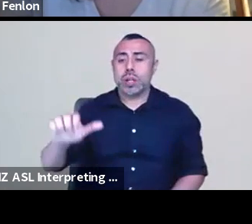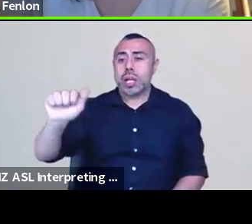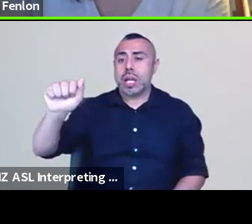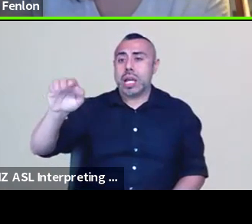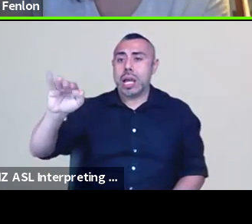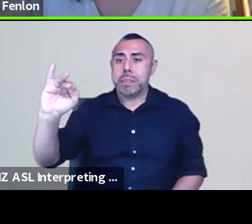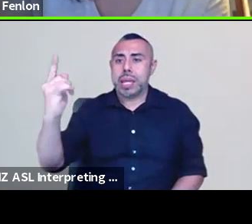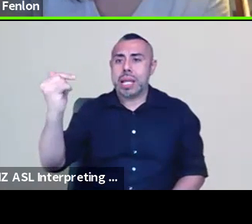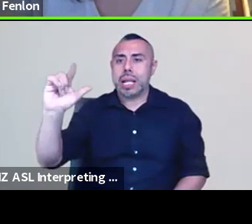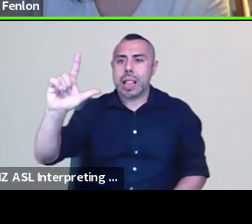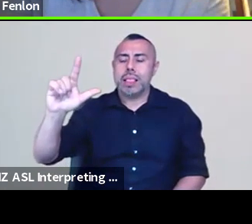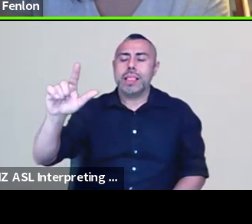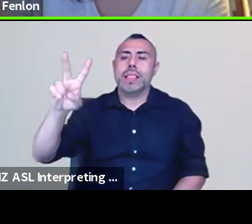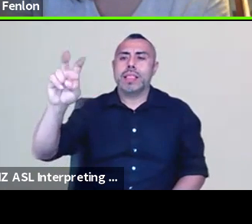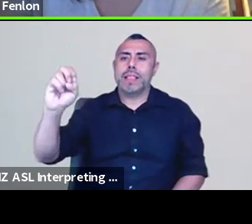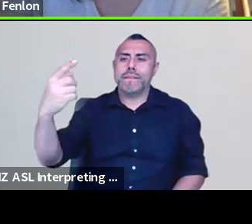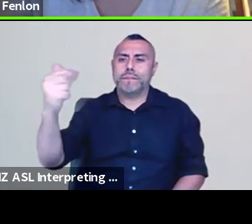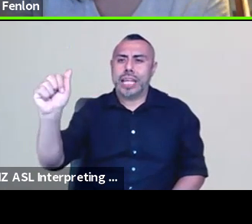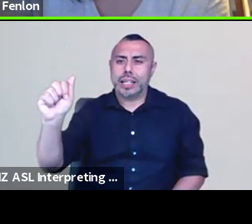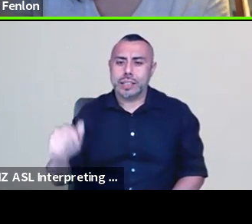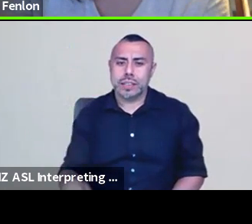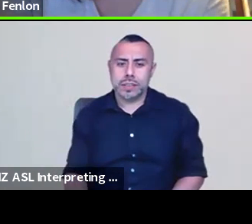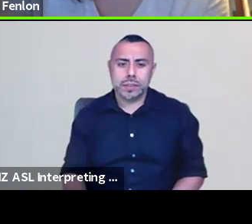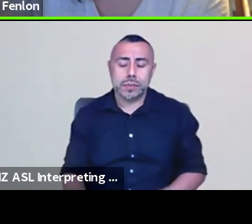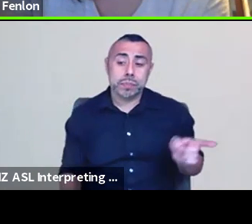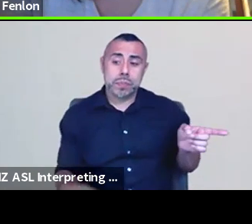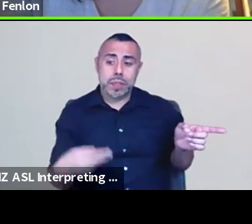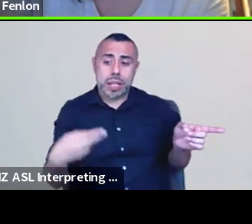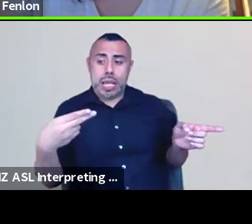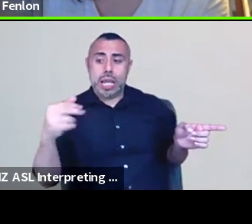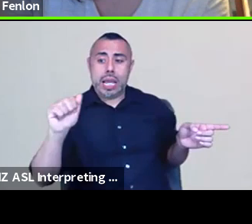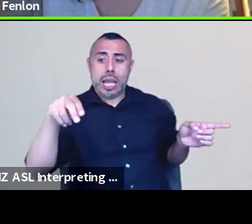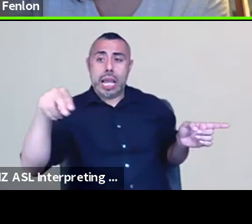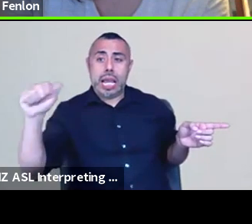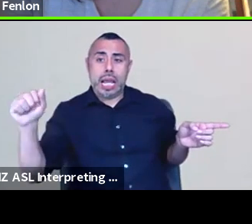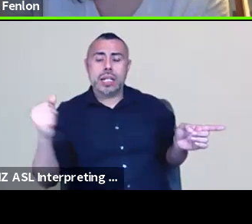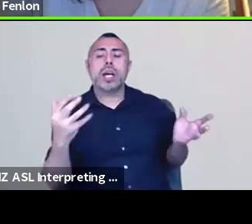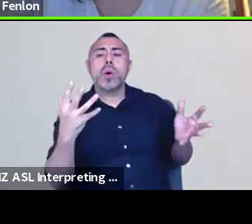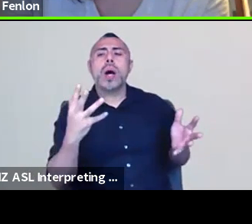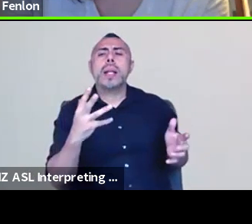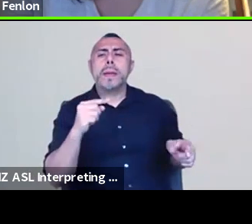And we just wanna backup just a minute to give some framework for that ask.